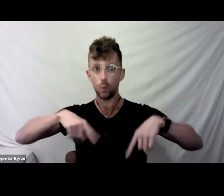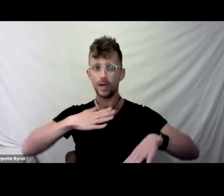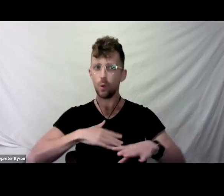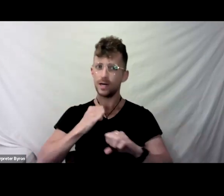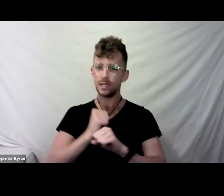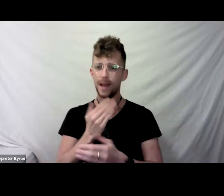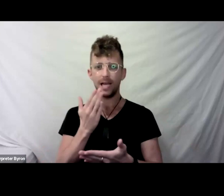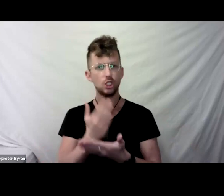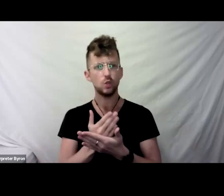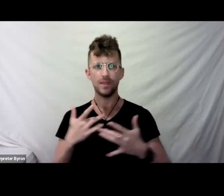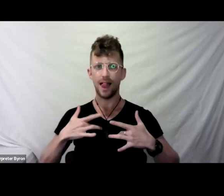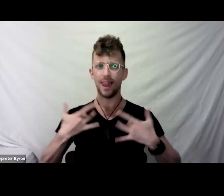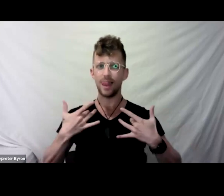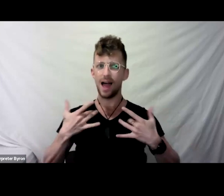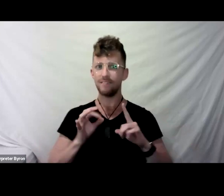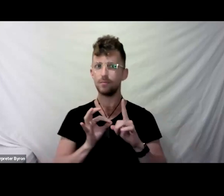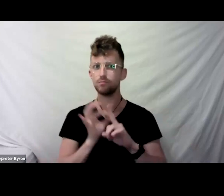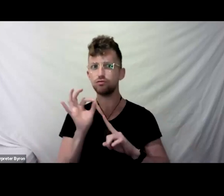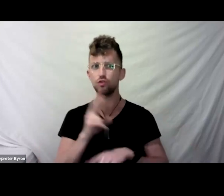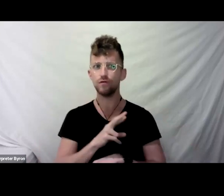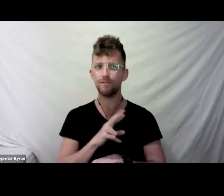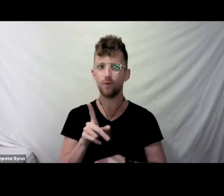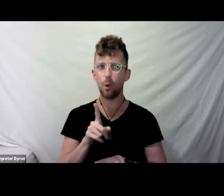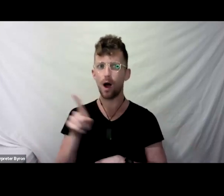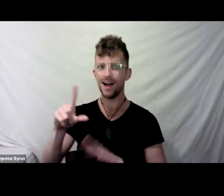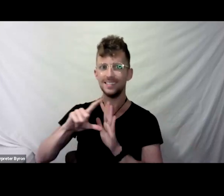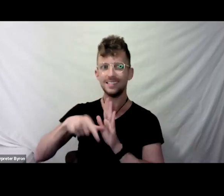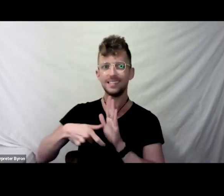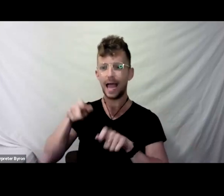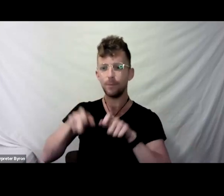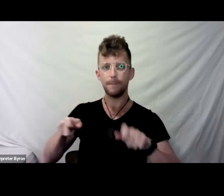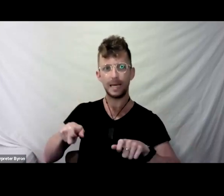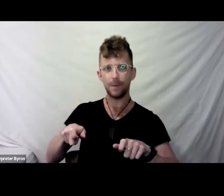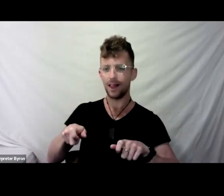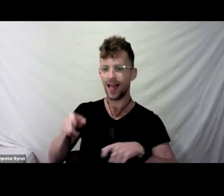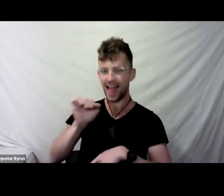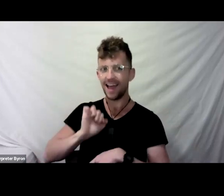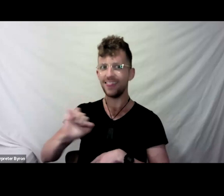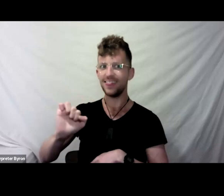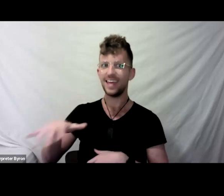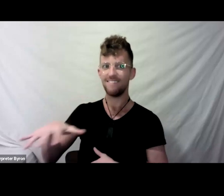We won’t always get it right, and we will keep working with the community, disabled people and their families.